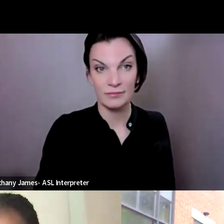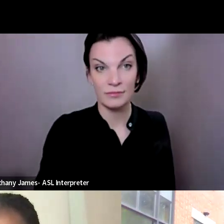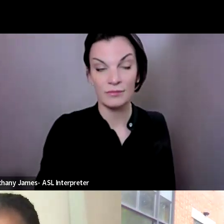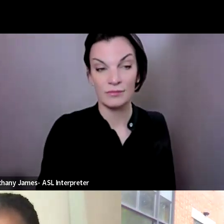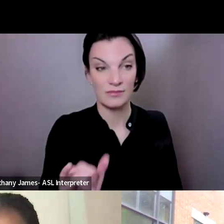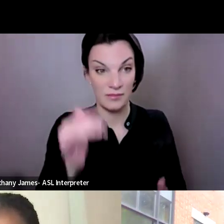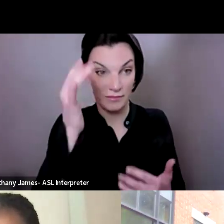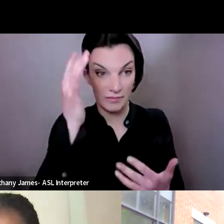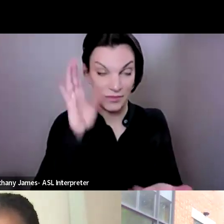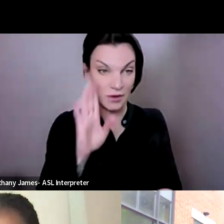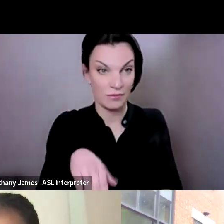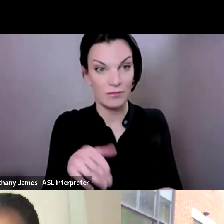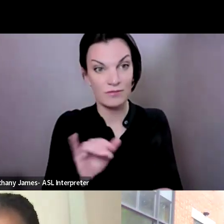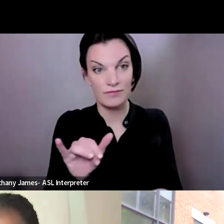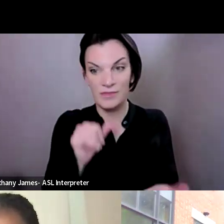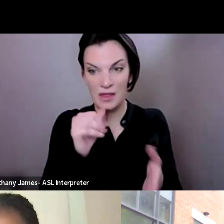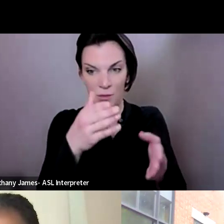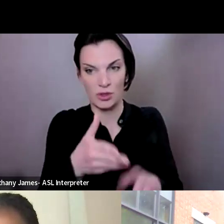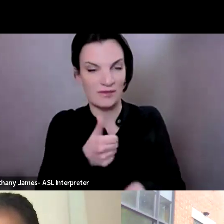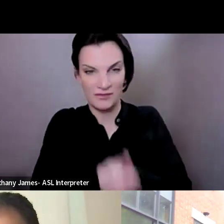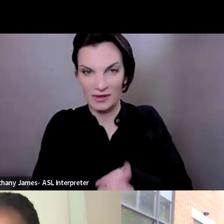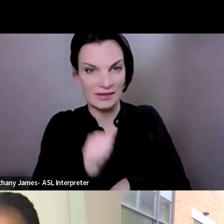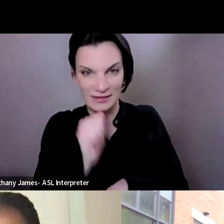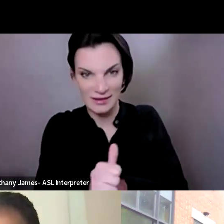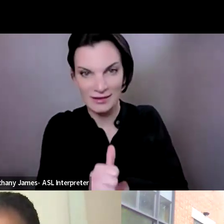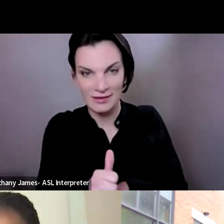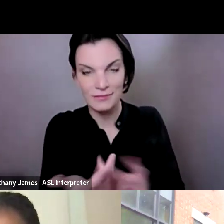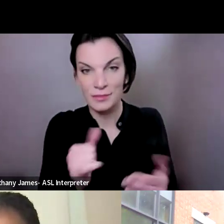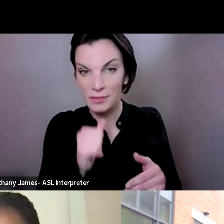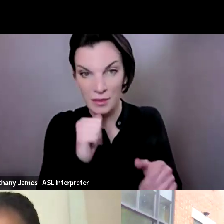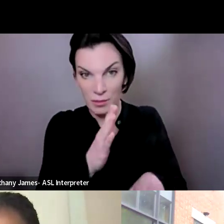just like, you know, it's not the person's fault as it is not the person's fault to have cancer,